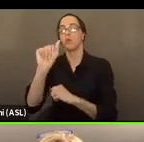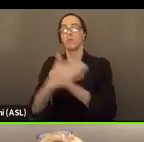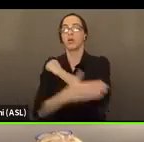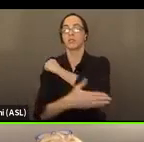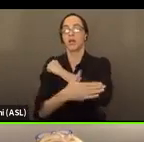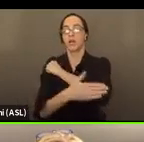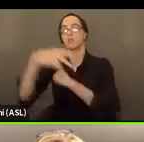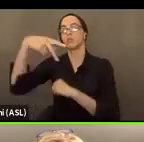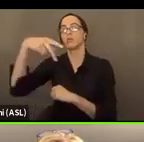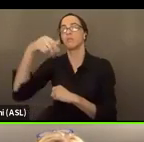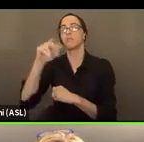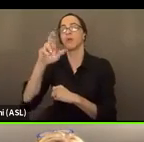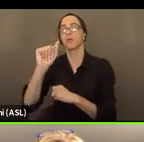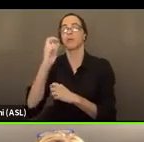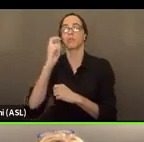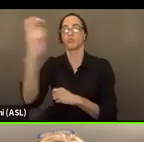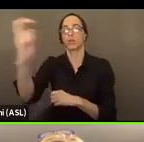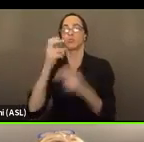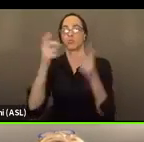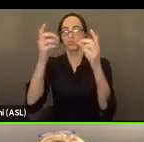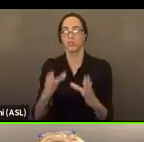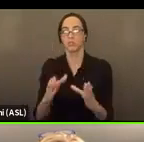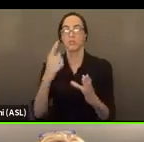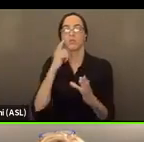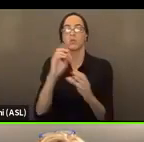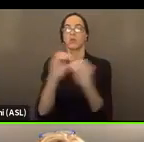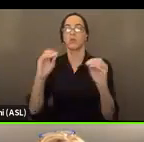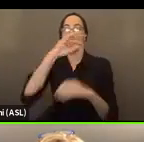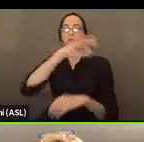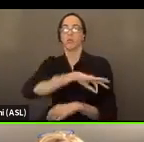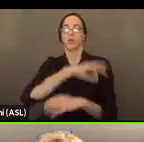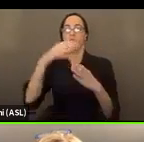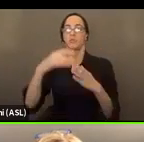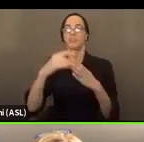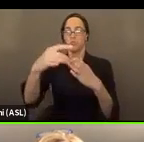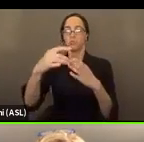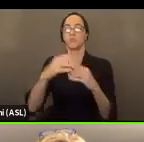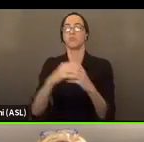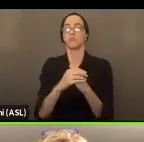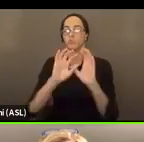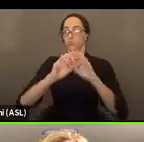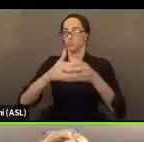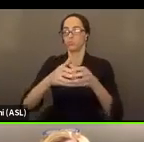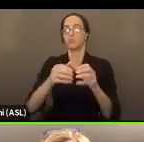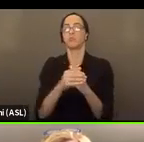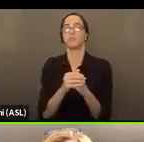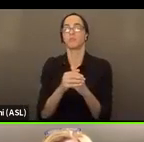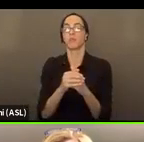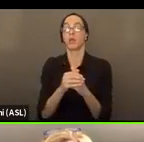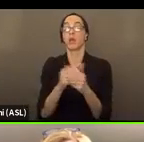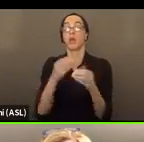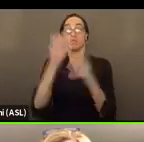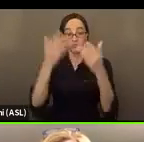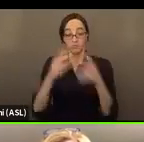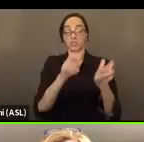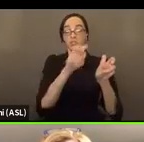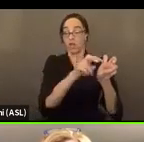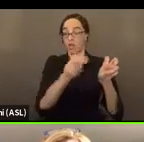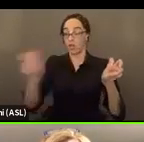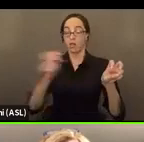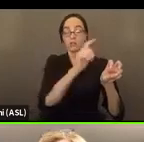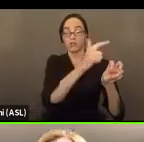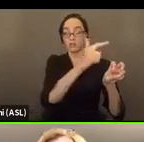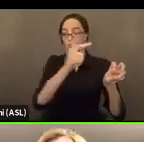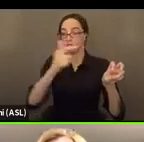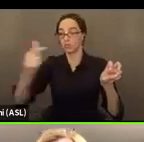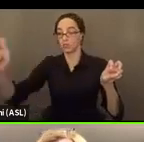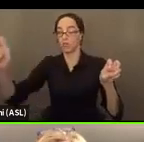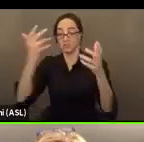and non-profit leadership um so at the end of the panelists um presentations and after the q a